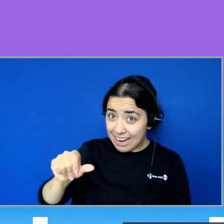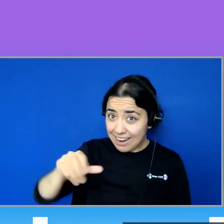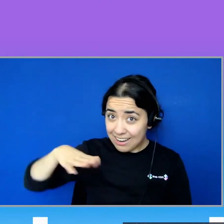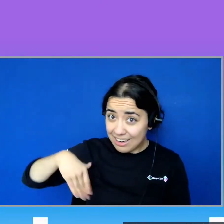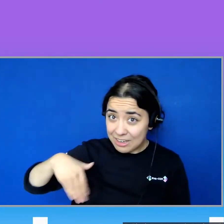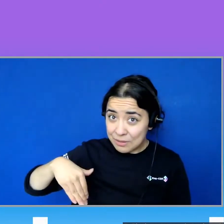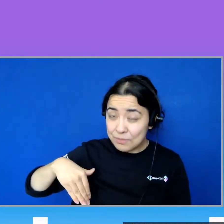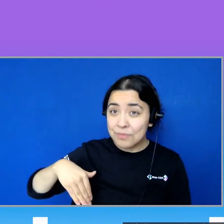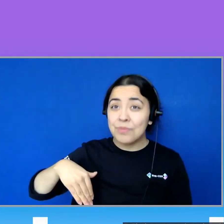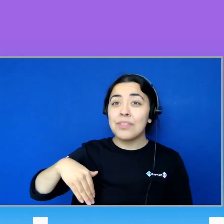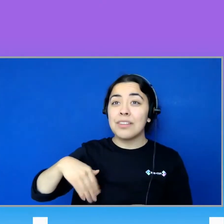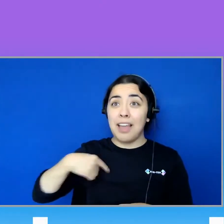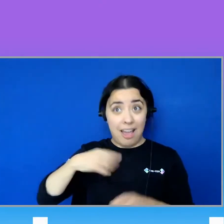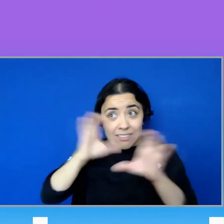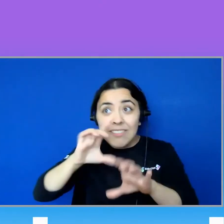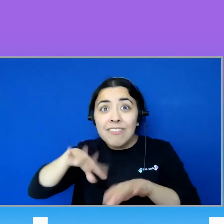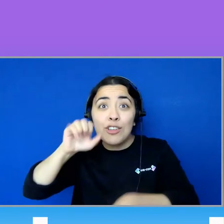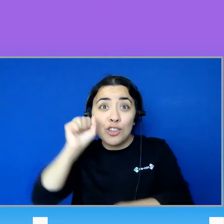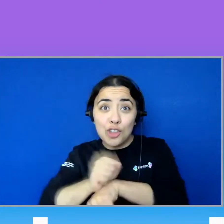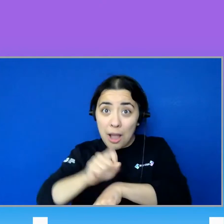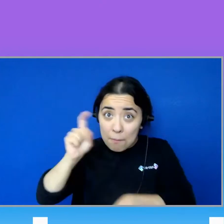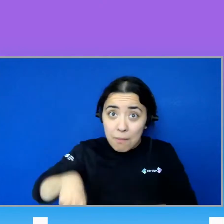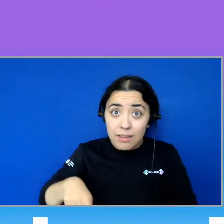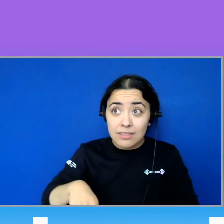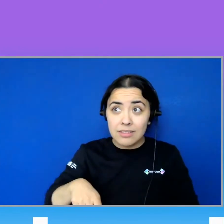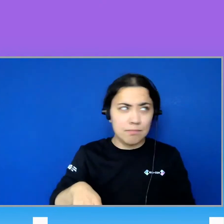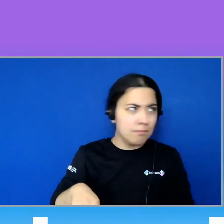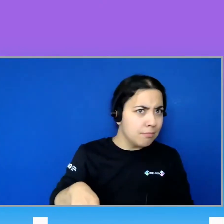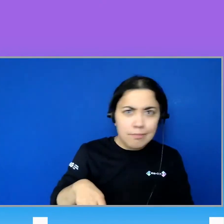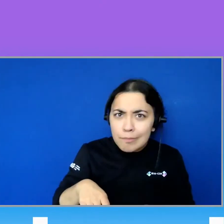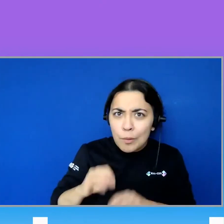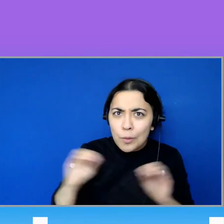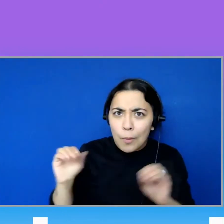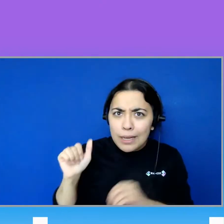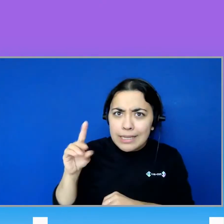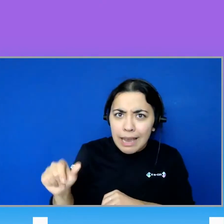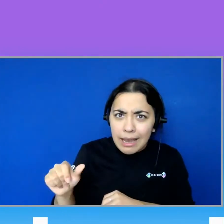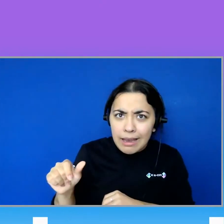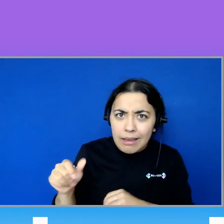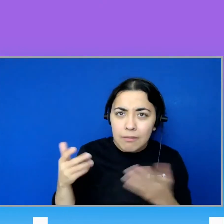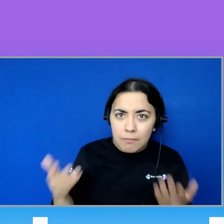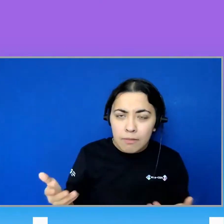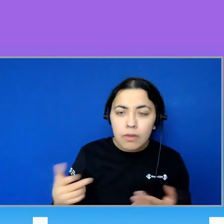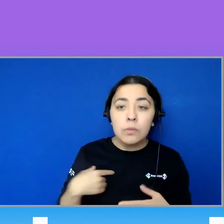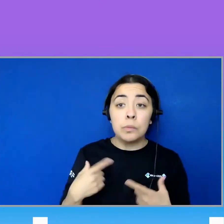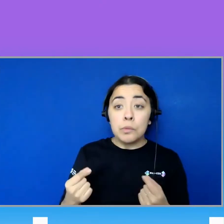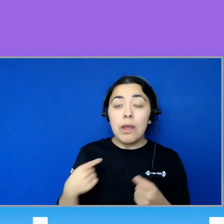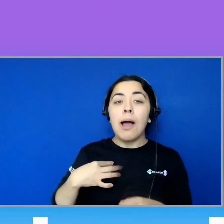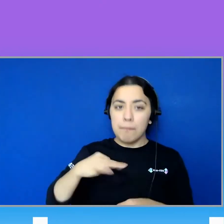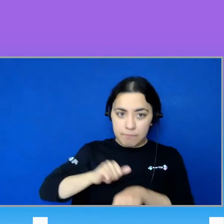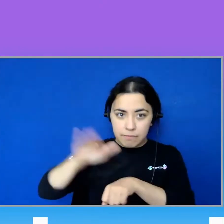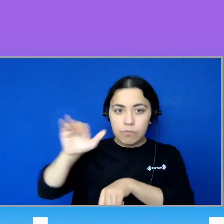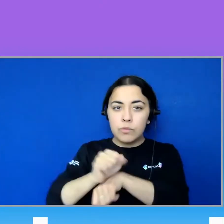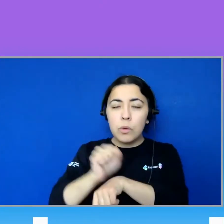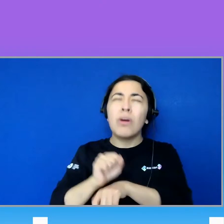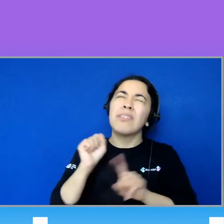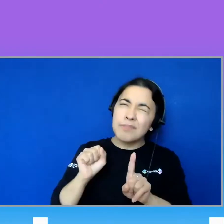was time to find a job. No Ada,